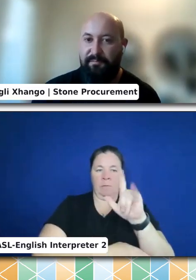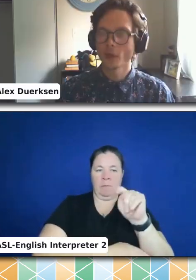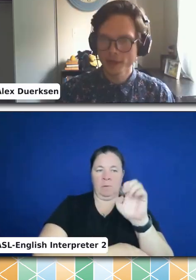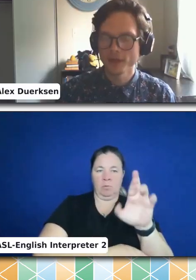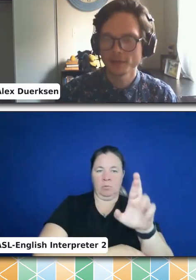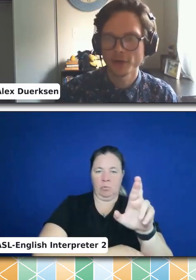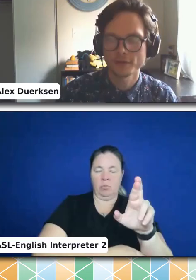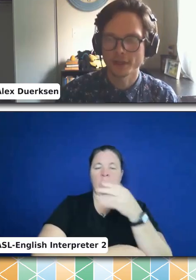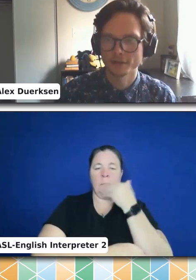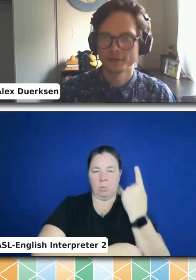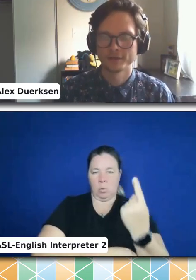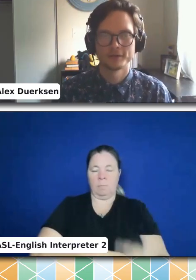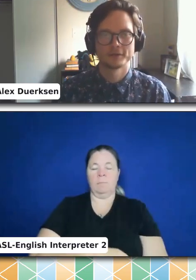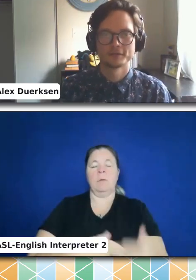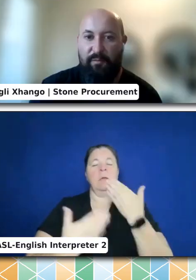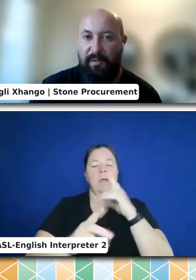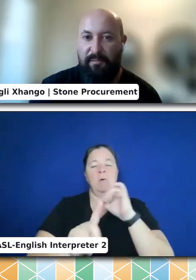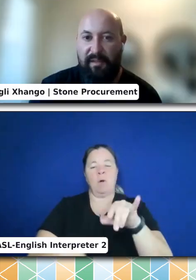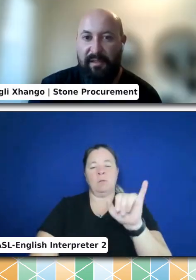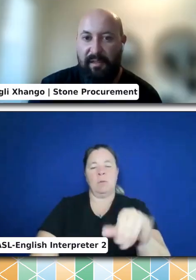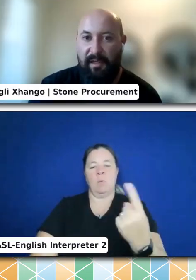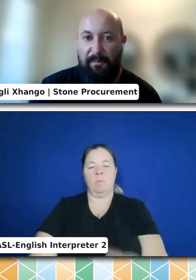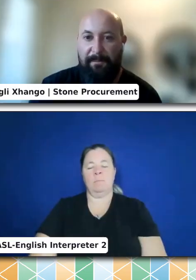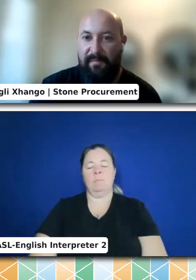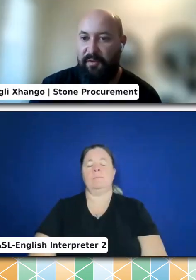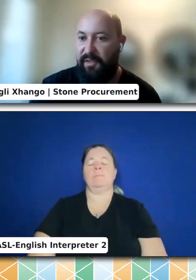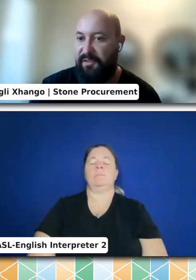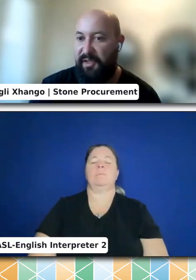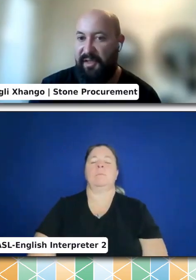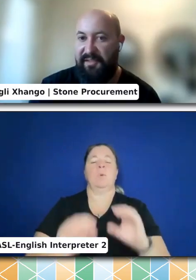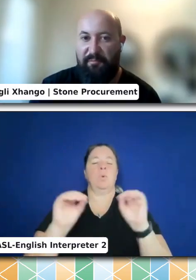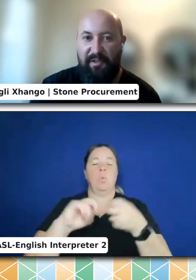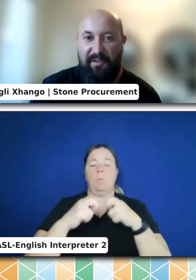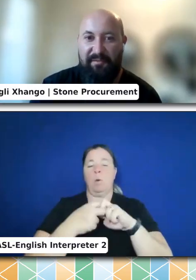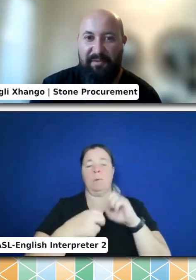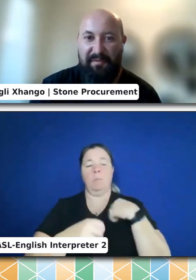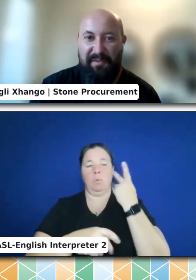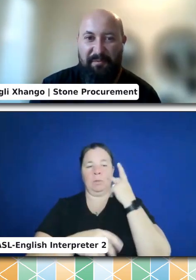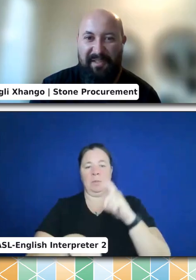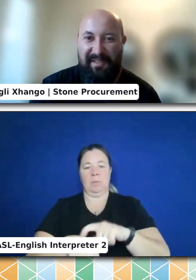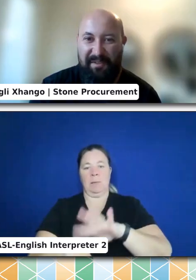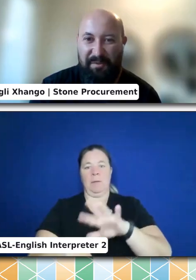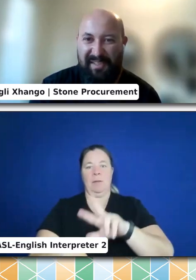Okay, thanks for answering that. Yeah, no problem. Um, okay, so I see we are at 3.50, and we're getting close.